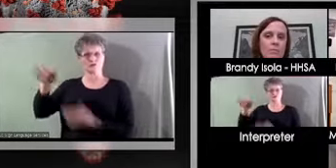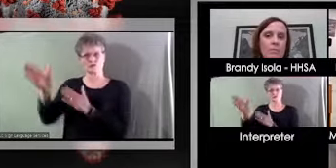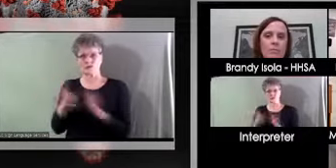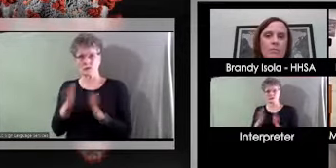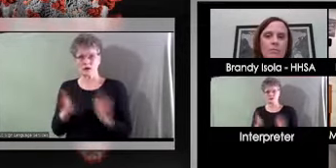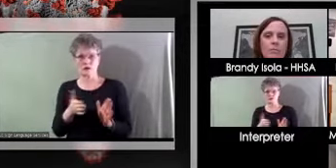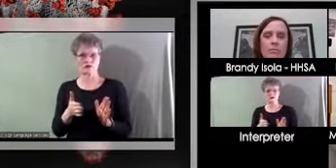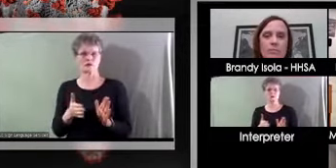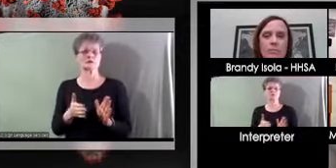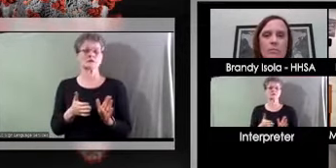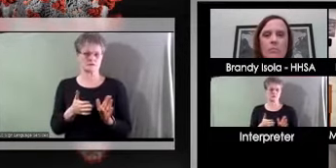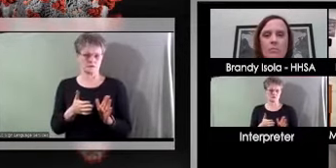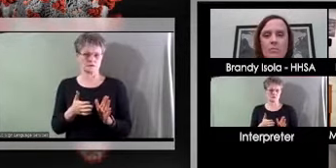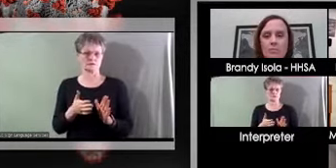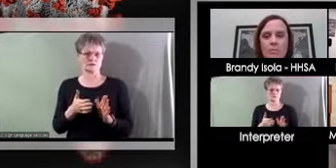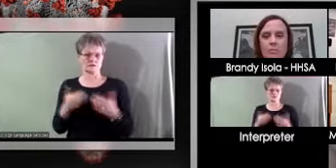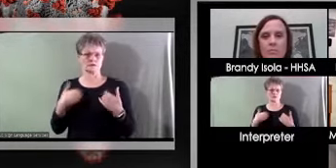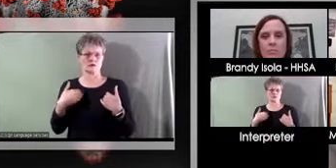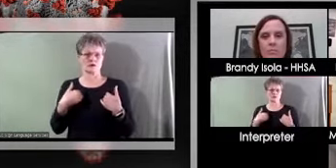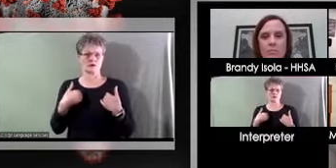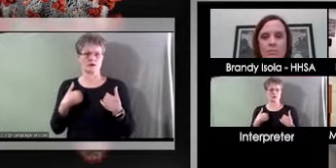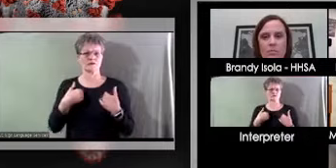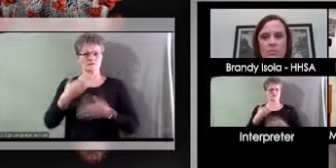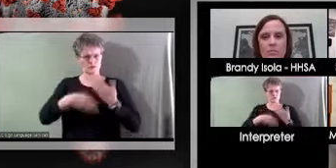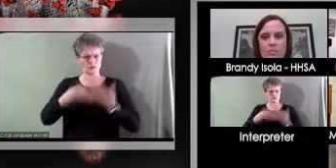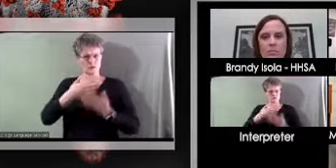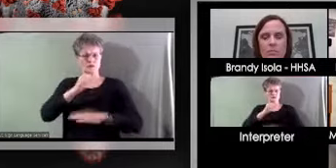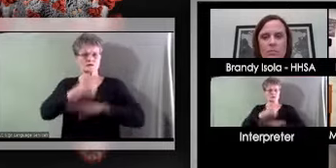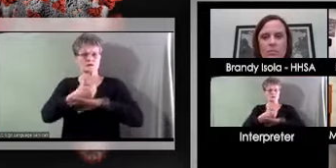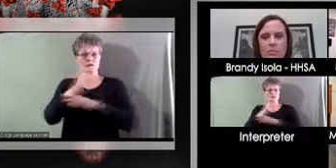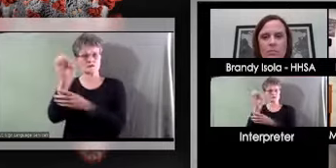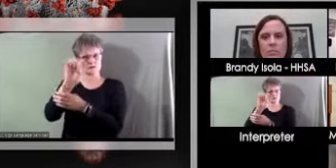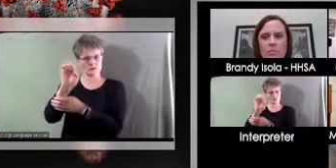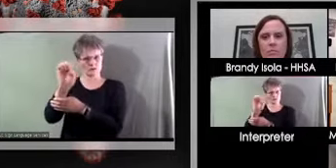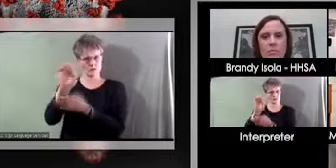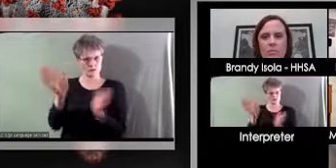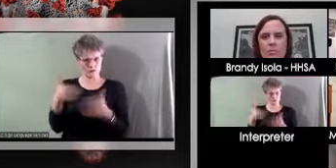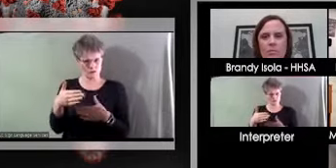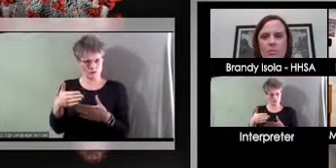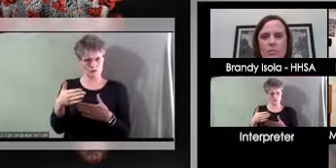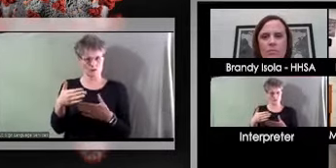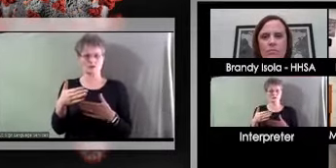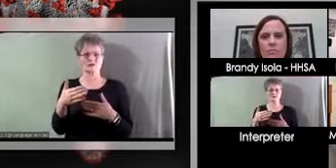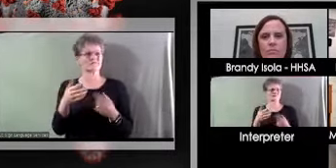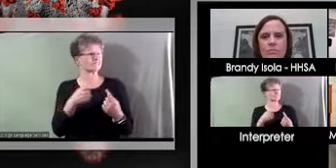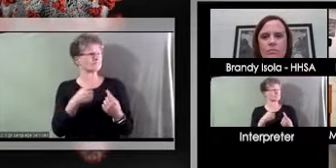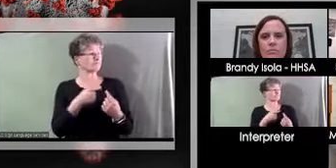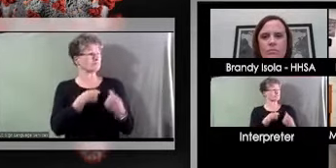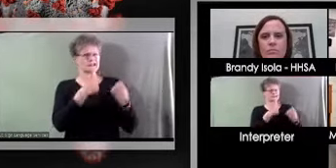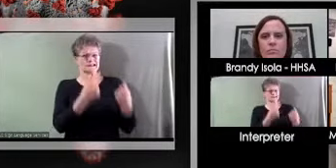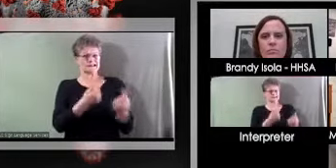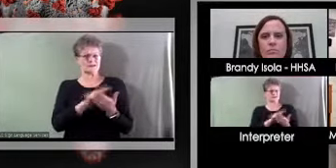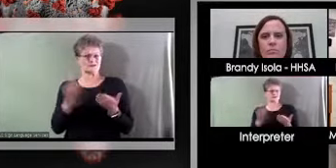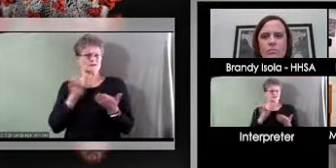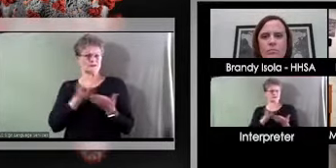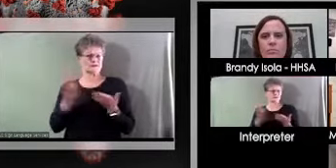in our emergency room. So we've been working diligently over the past few weeks to fine-tune that process. We actually